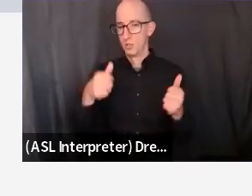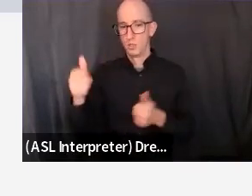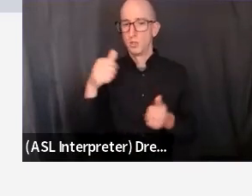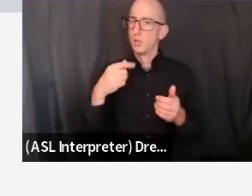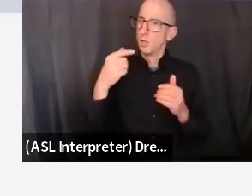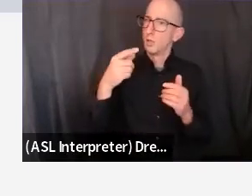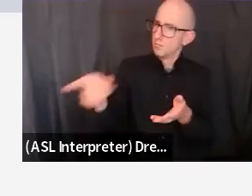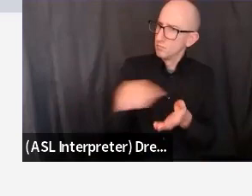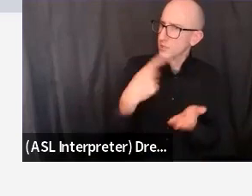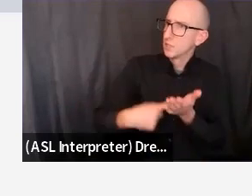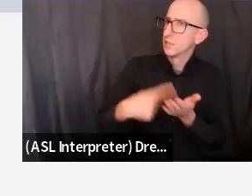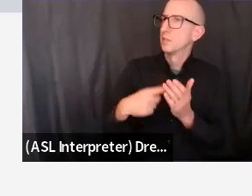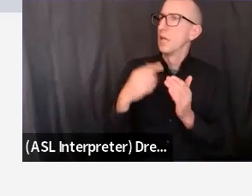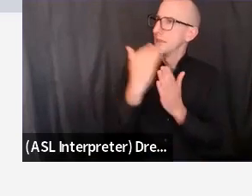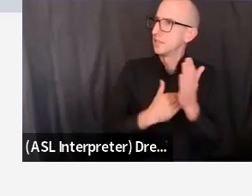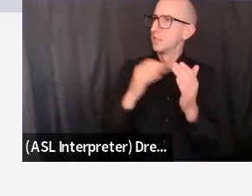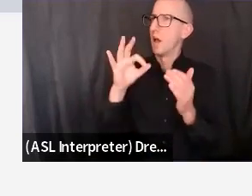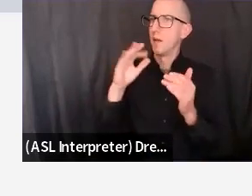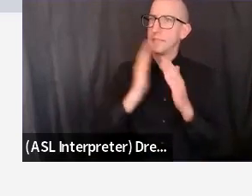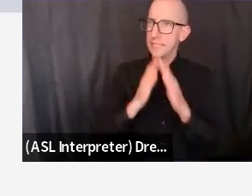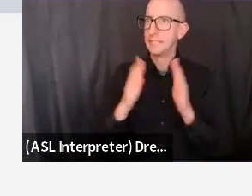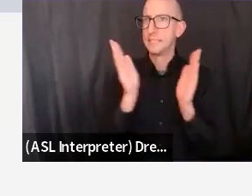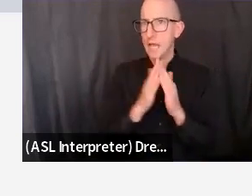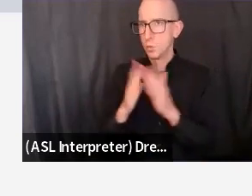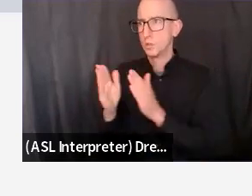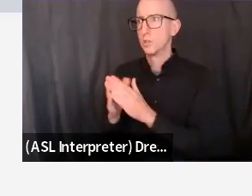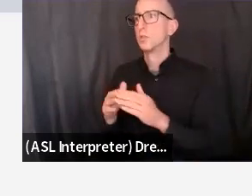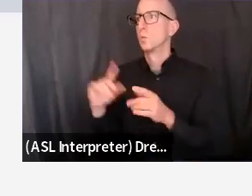We do think that there are important EJ and air quality concerns that this program